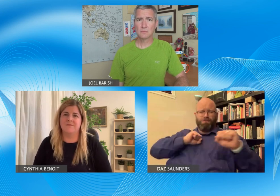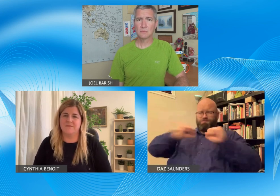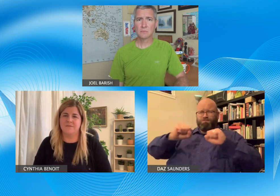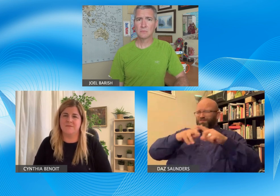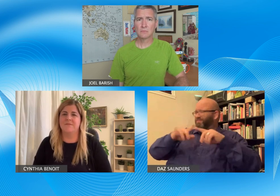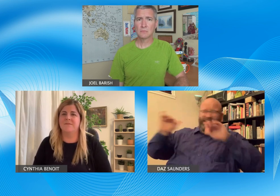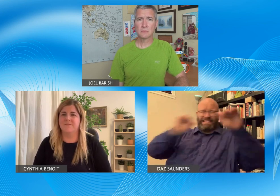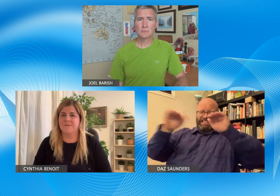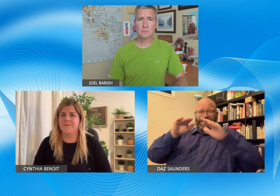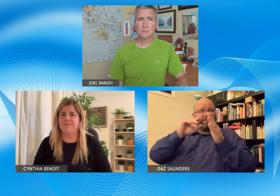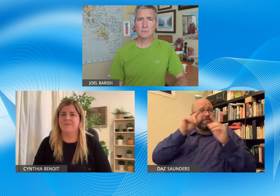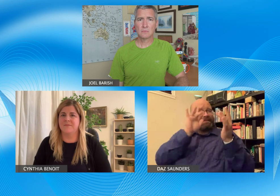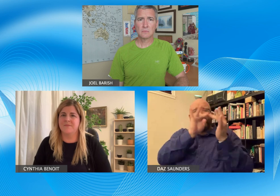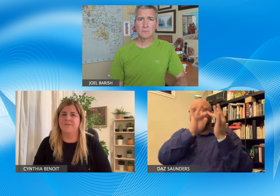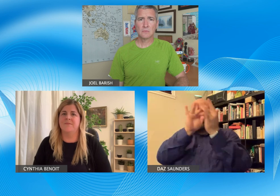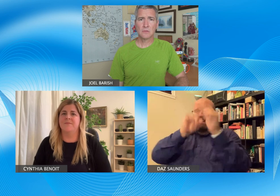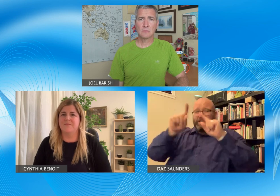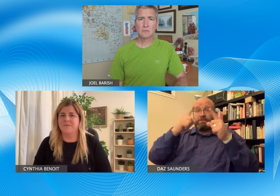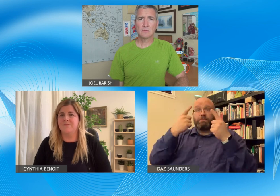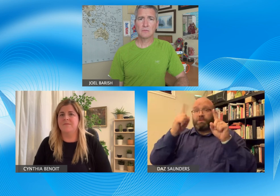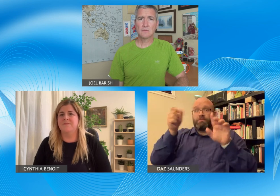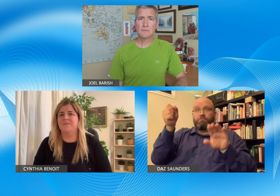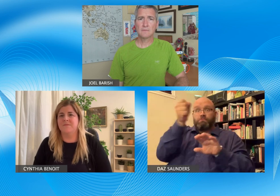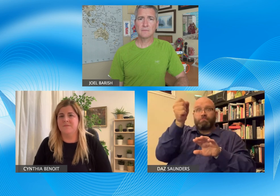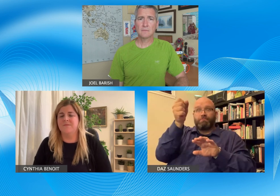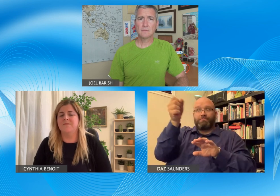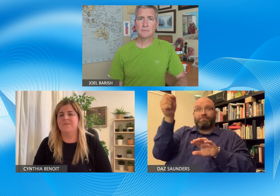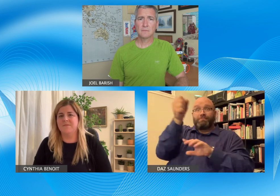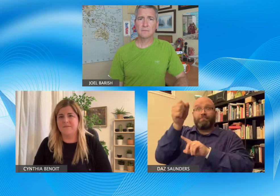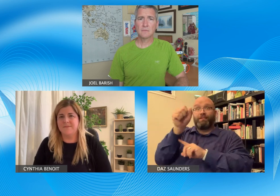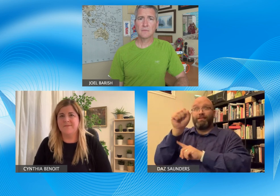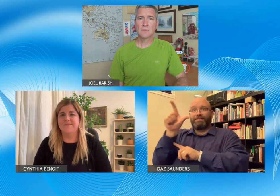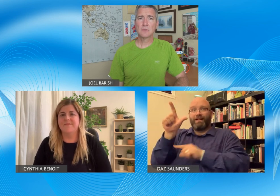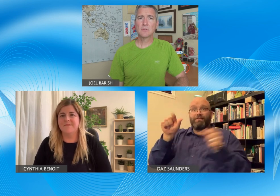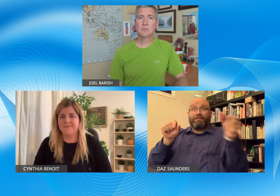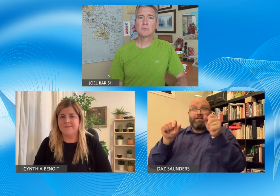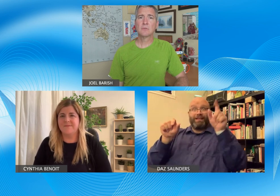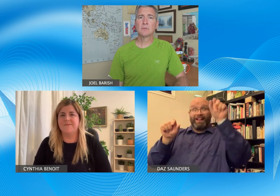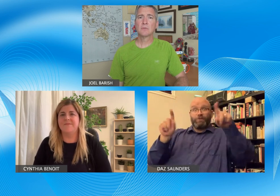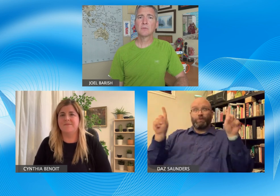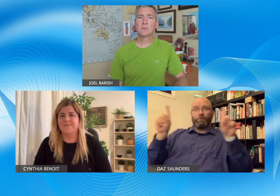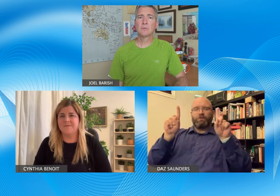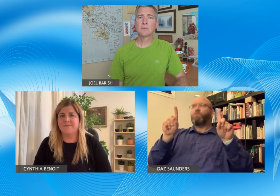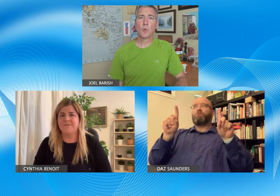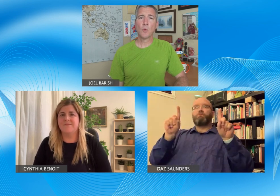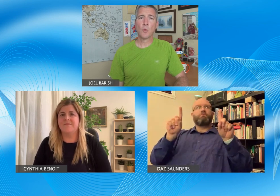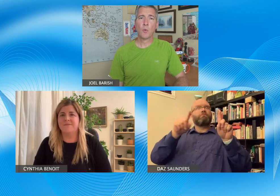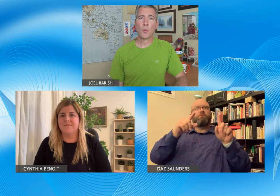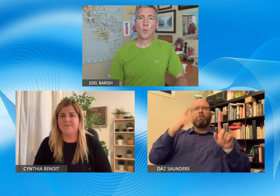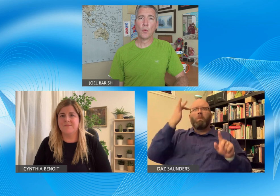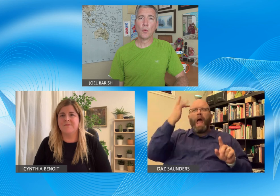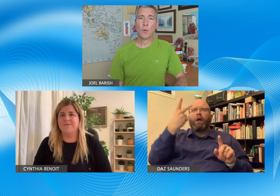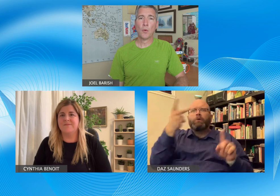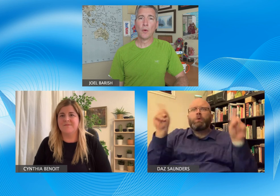Eventually, we were able to get interpreters to appear on tv during news conferences. Not just one, but two interpreters! ASL and LSQ, respectively! Some people inquired about why there were two.